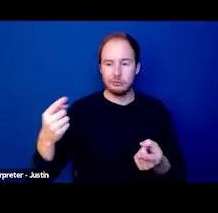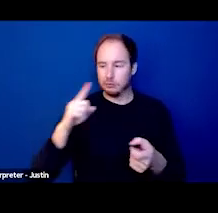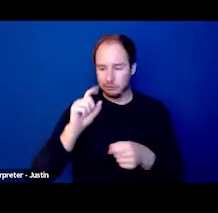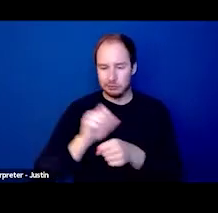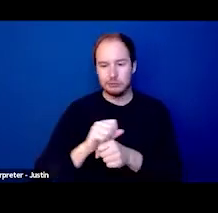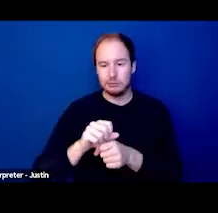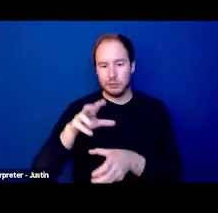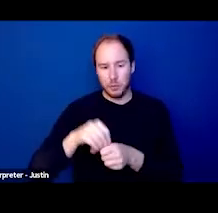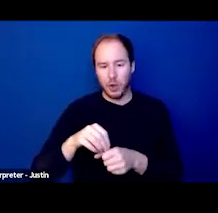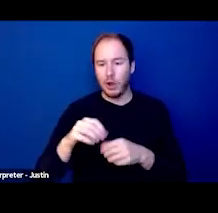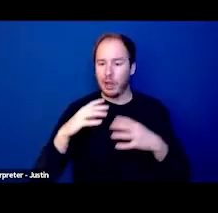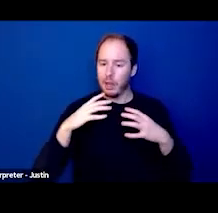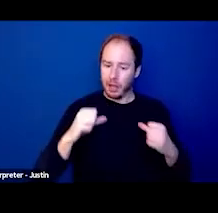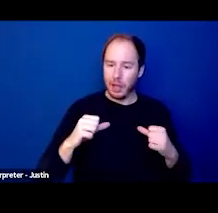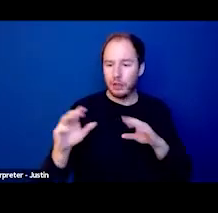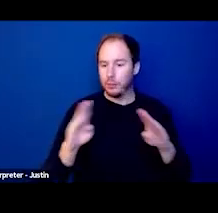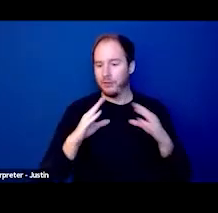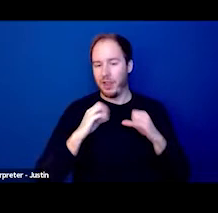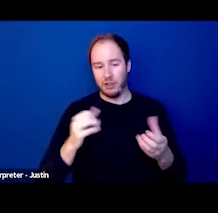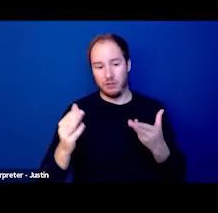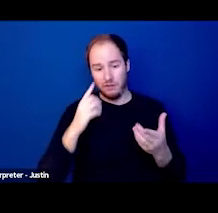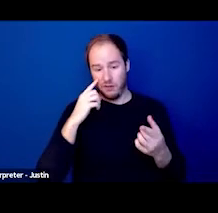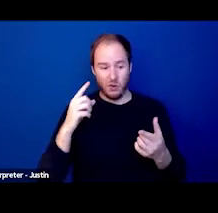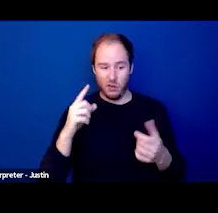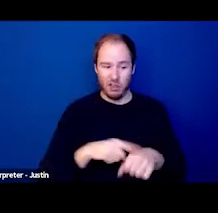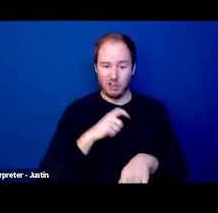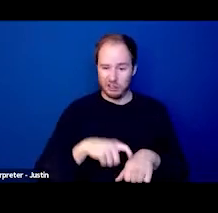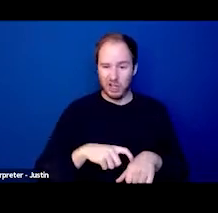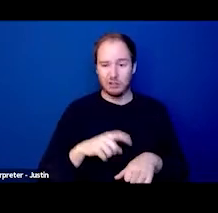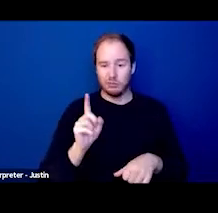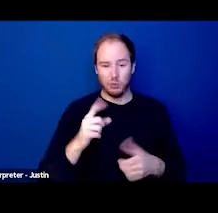Health and Behavioral Health Services for quite some time. That's really where we came from.